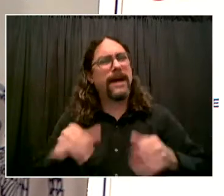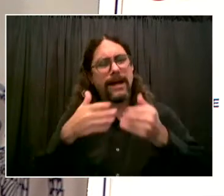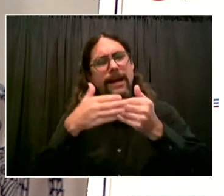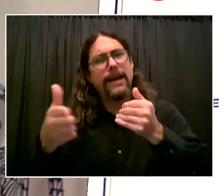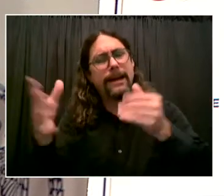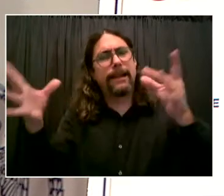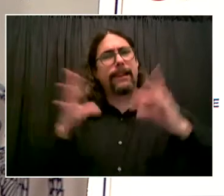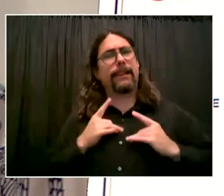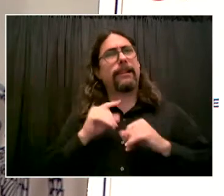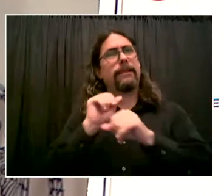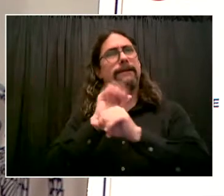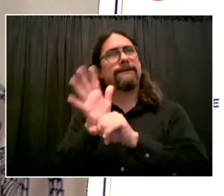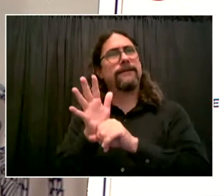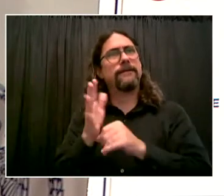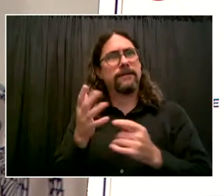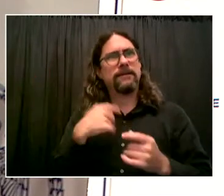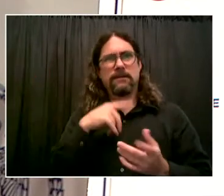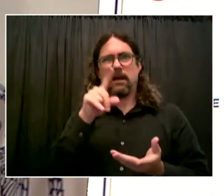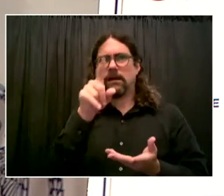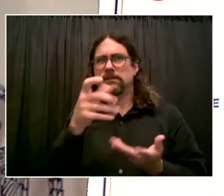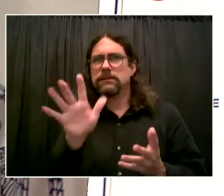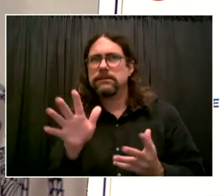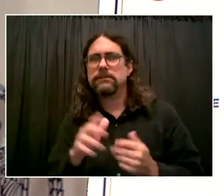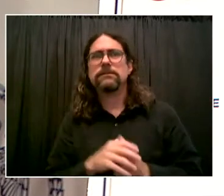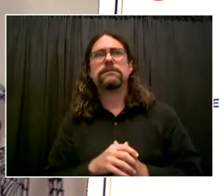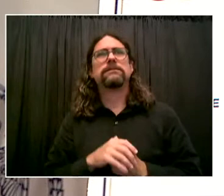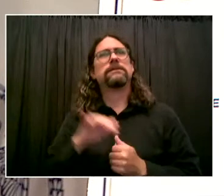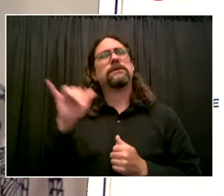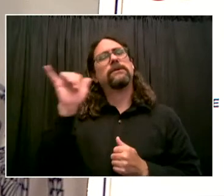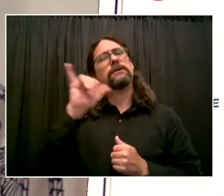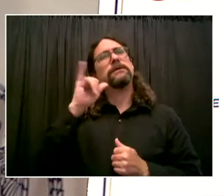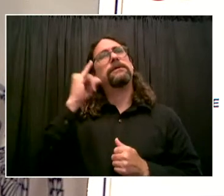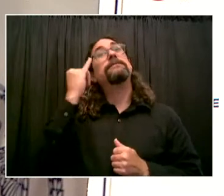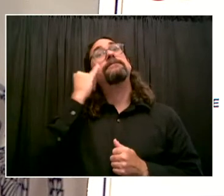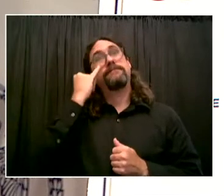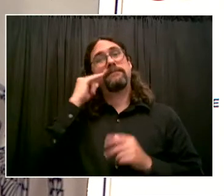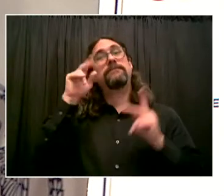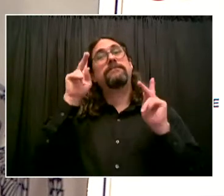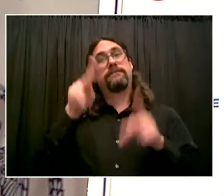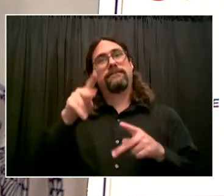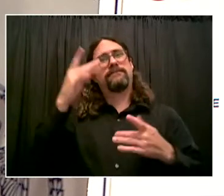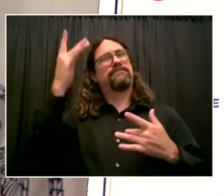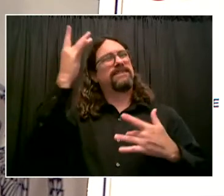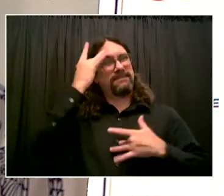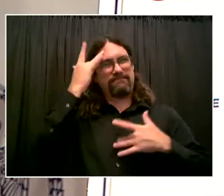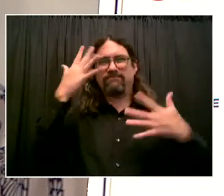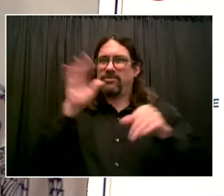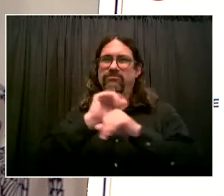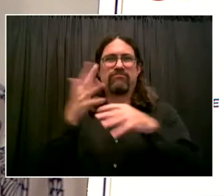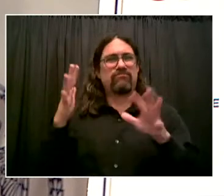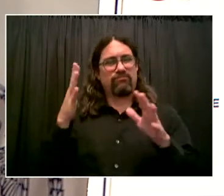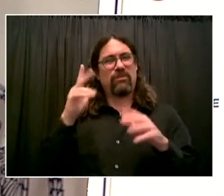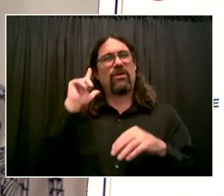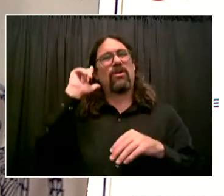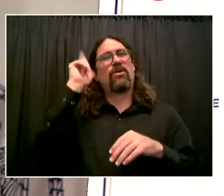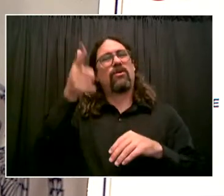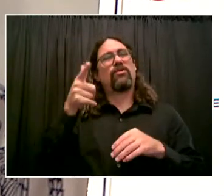CAN HOW MANY NUMBERS AFTER PREVIOUSLY BEEN HAVING THE FIRES? I KNOW THIS